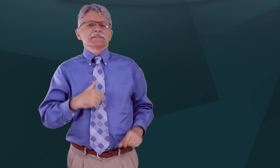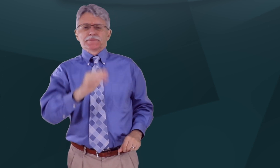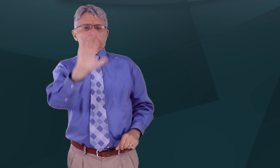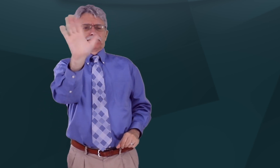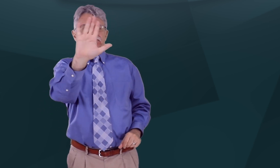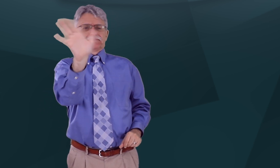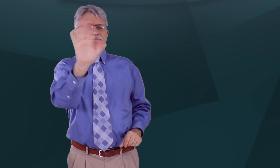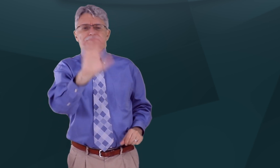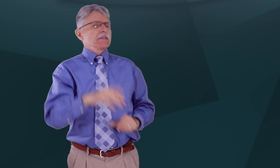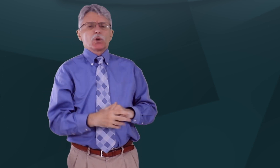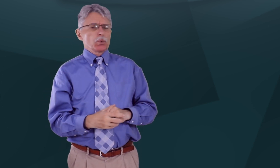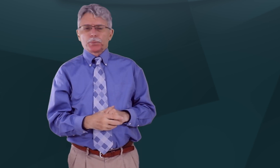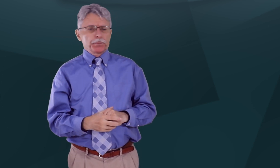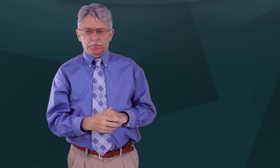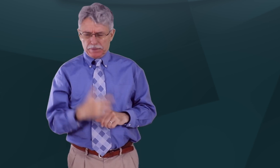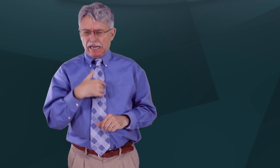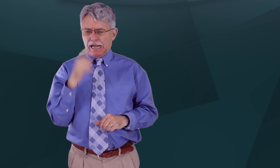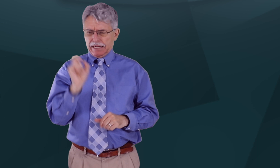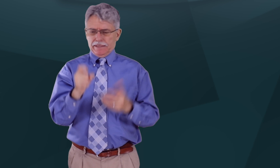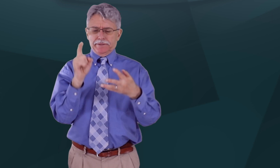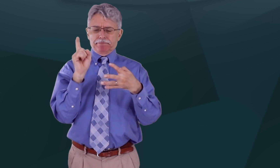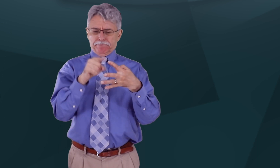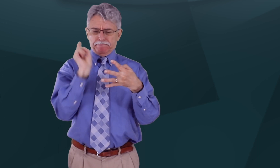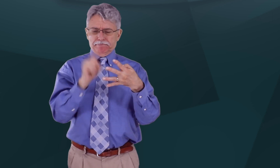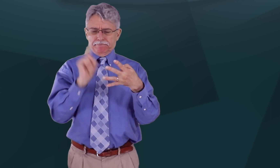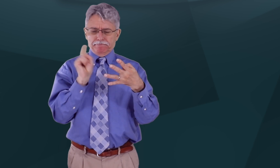She said, no, no -- I need this, this, this, this, and this.